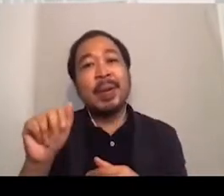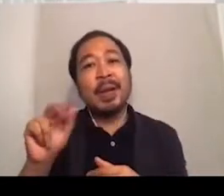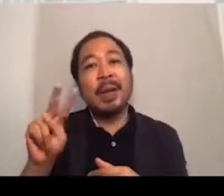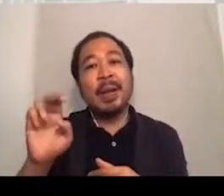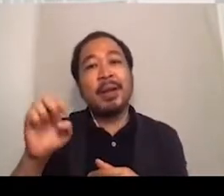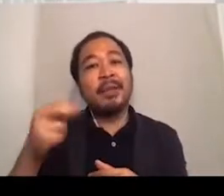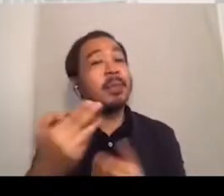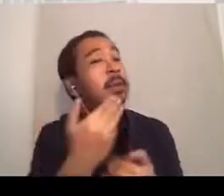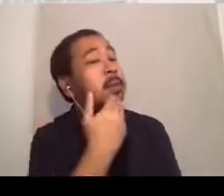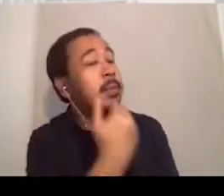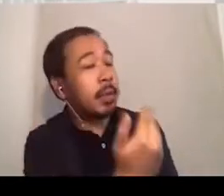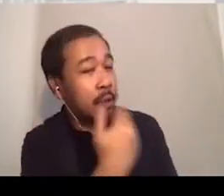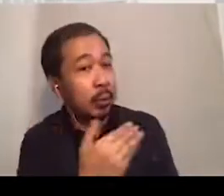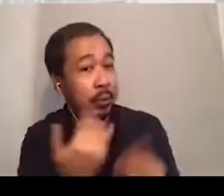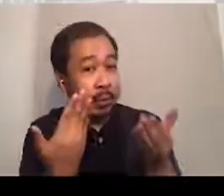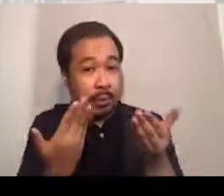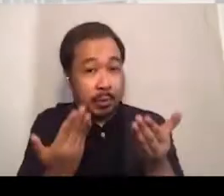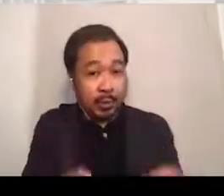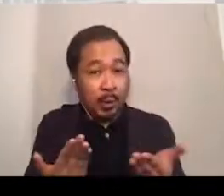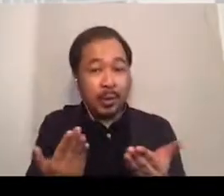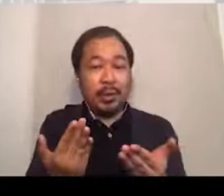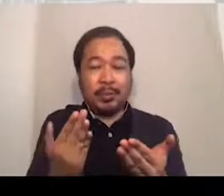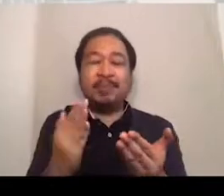And having listened to everybody around this webinar today,